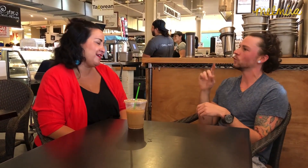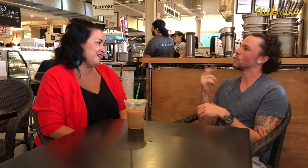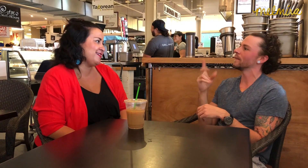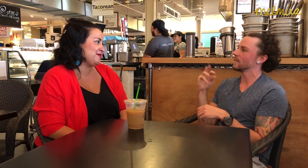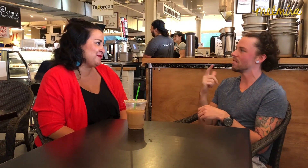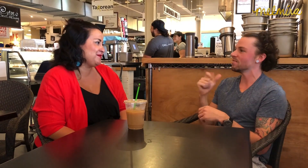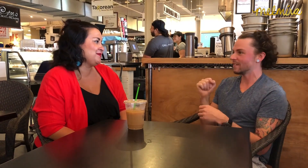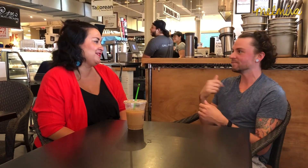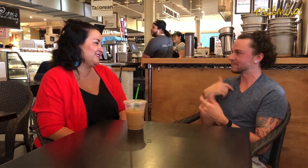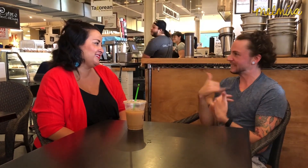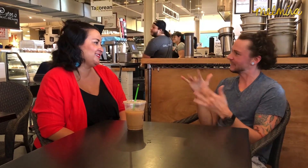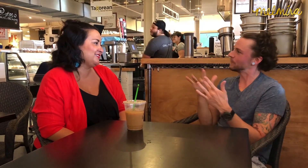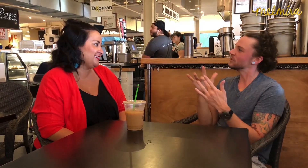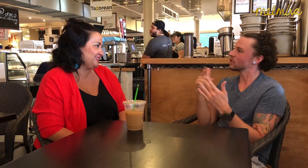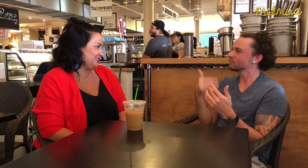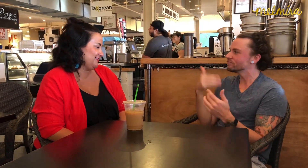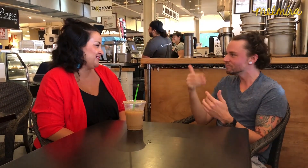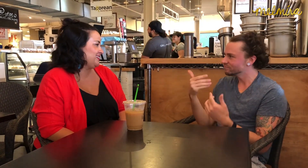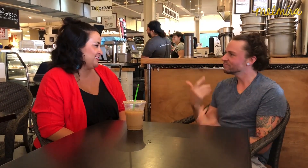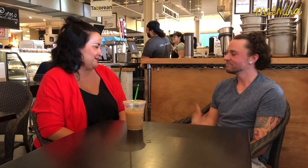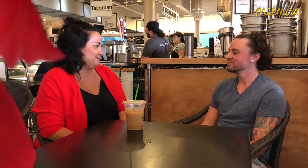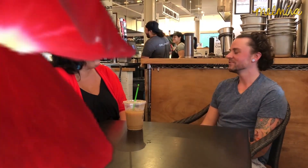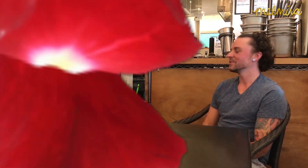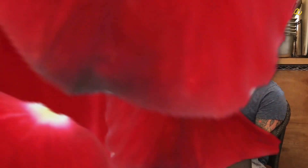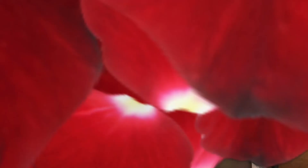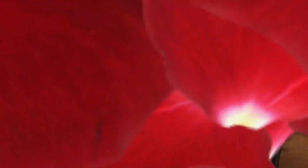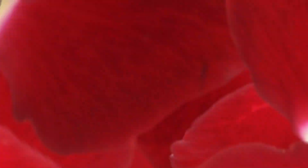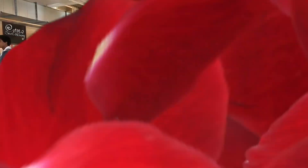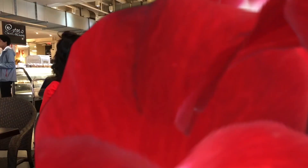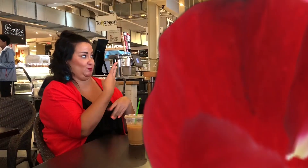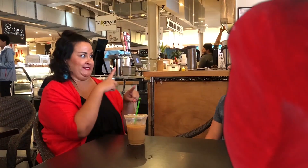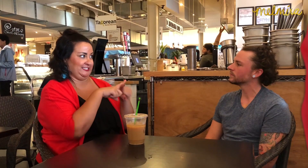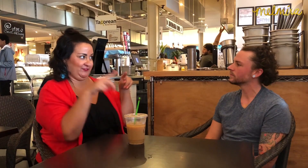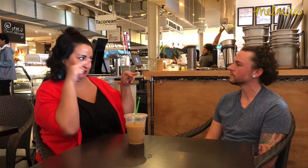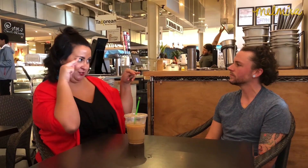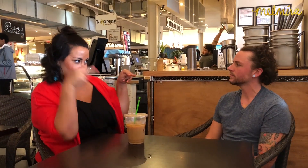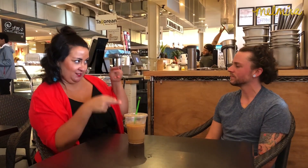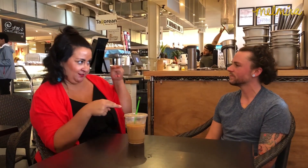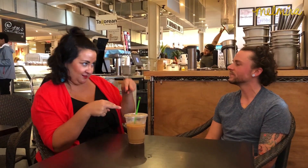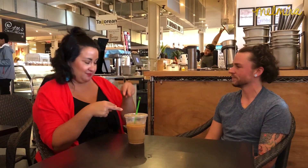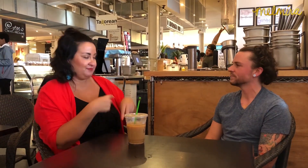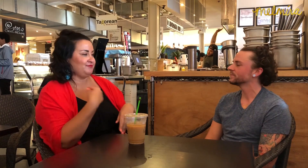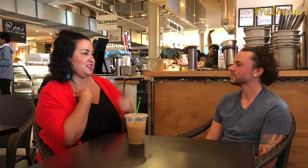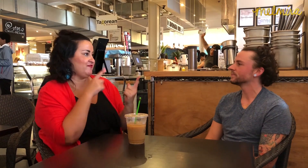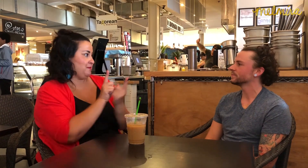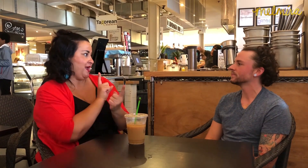since I started doing these vlogs. We still stay in touch. Two different vantage points.